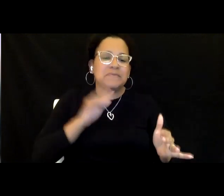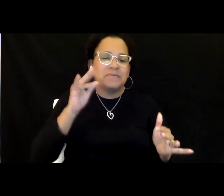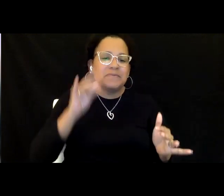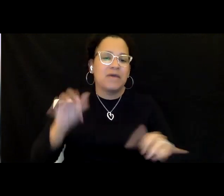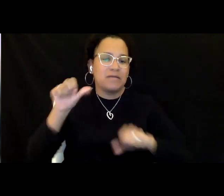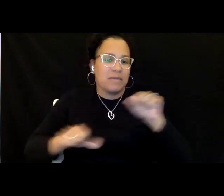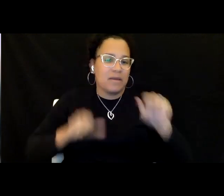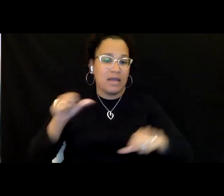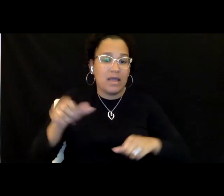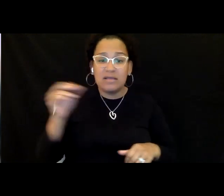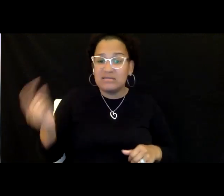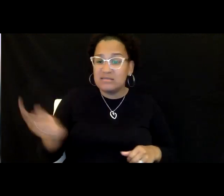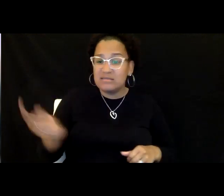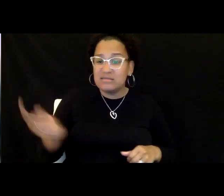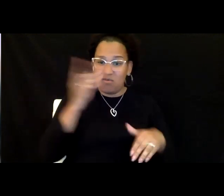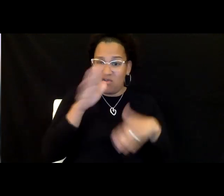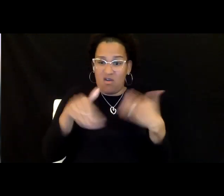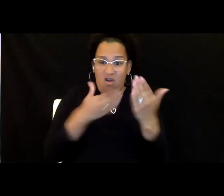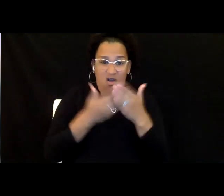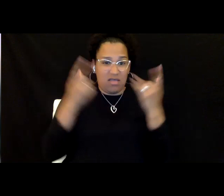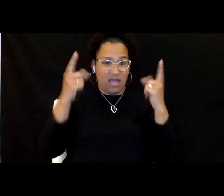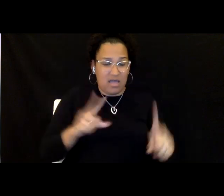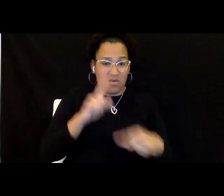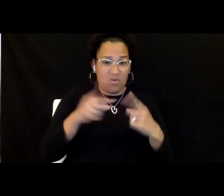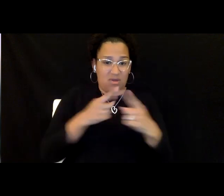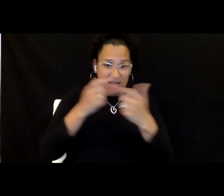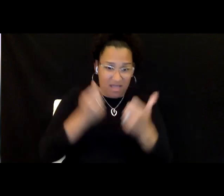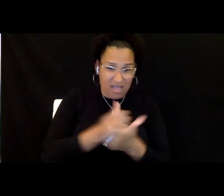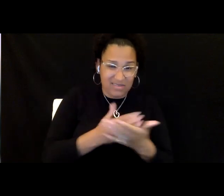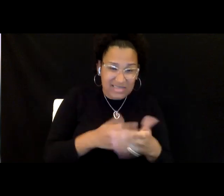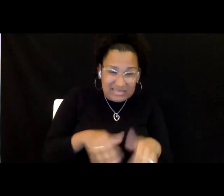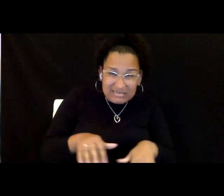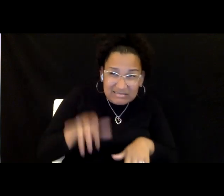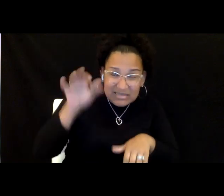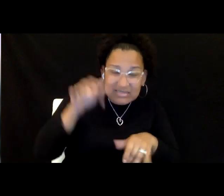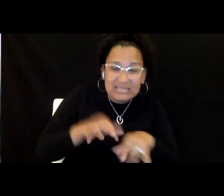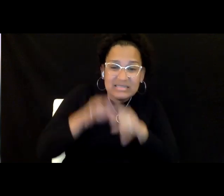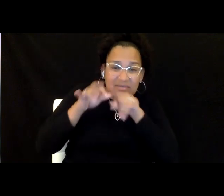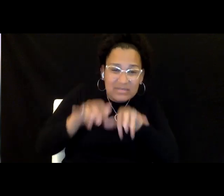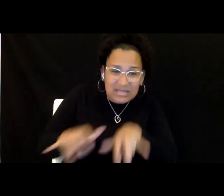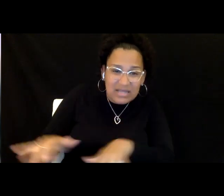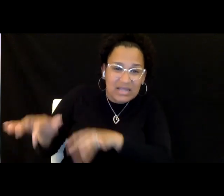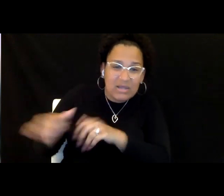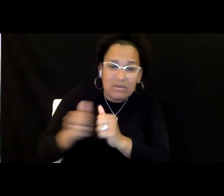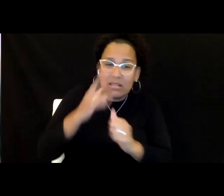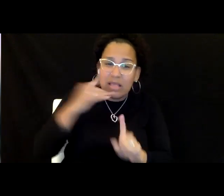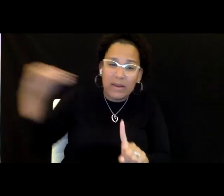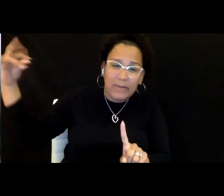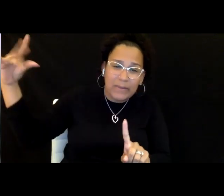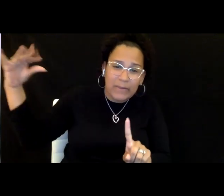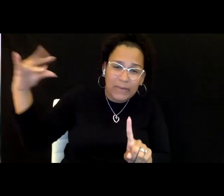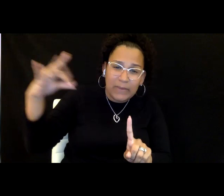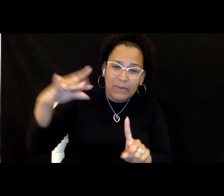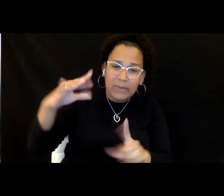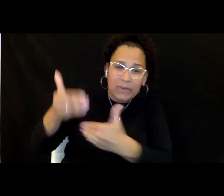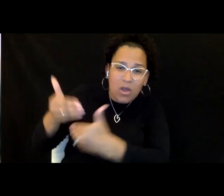Tate N. Oquendo: And somewhere in the middle there when everything is raised, but fingers on a piano playing to the tune of light illuminating the dust in front of an open window.